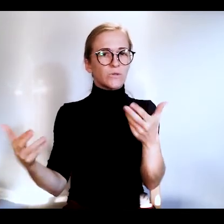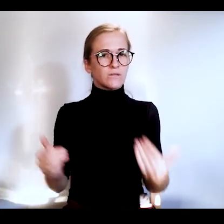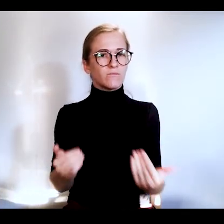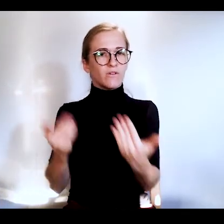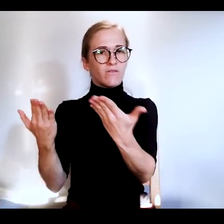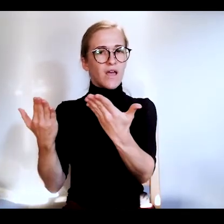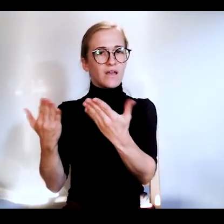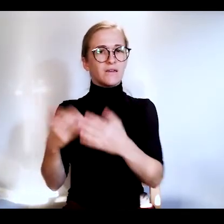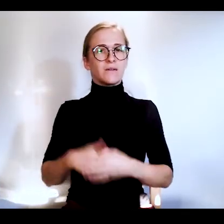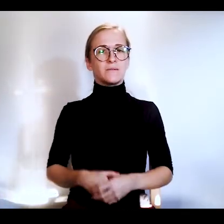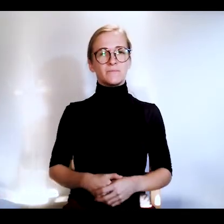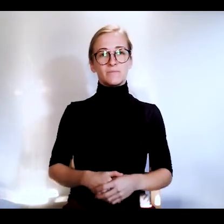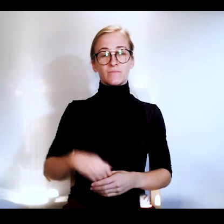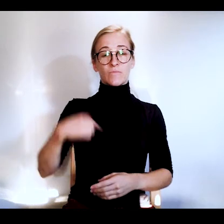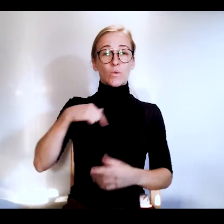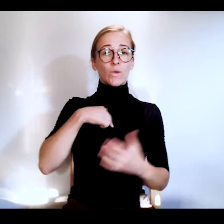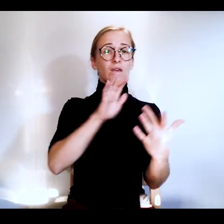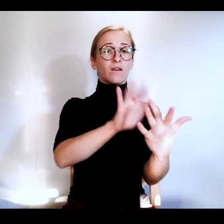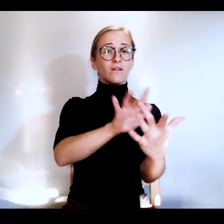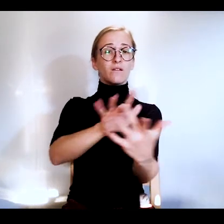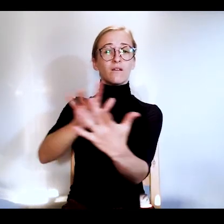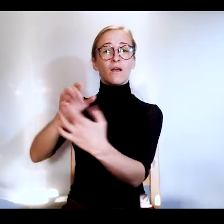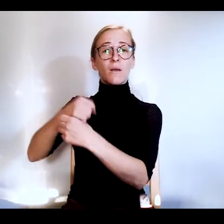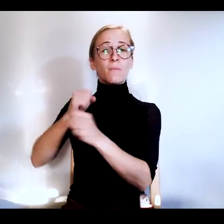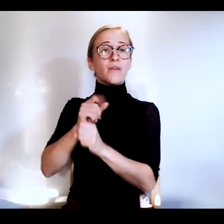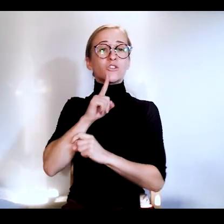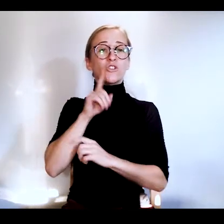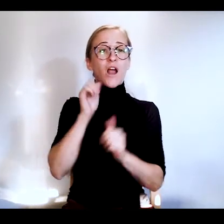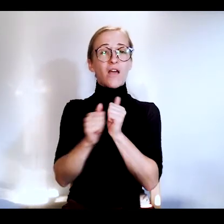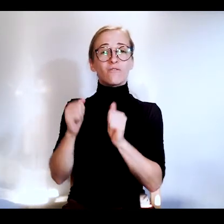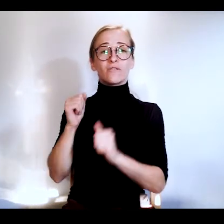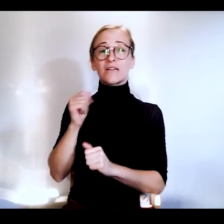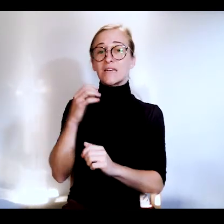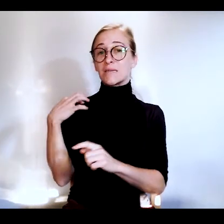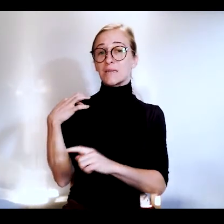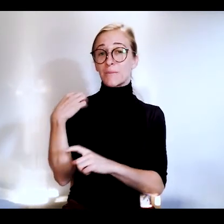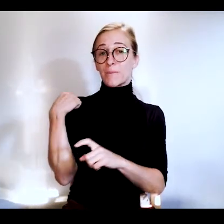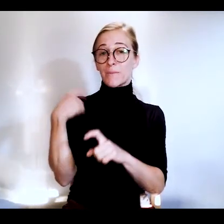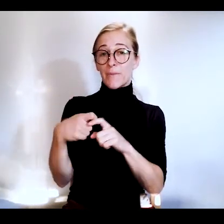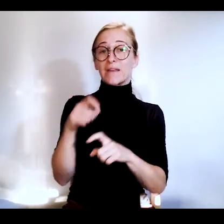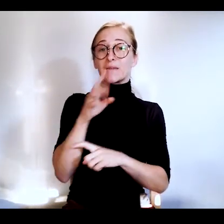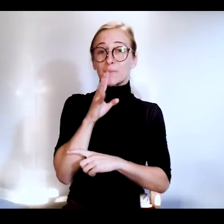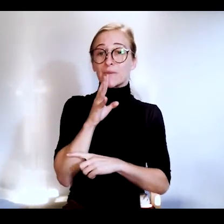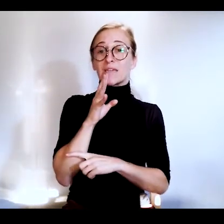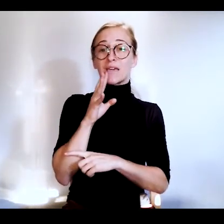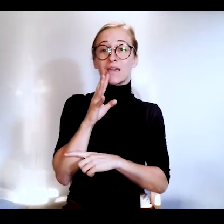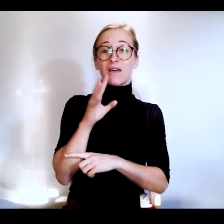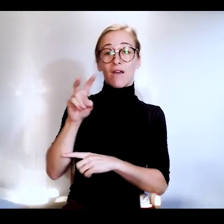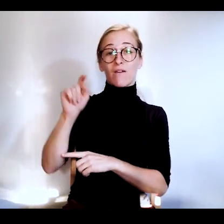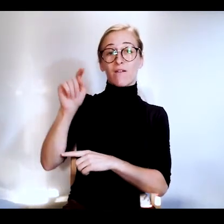We get in touch with everyone to ensure that every Spanish-speaking Latino veteran